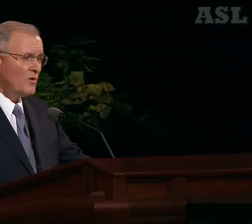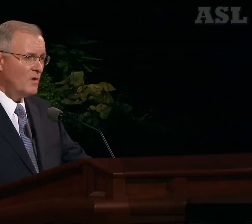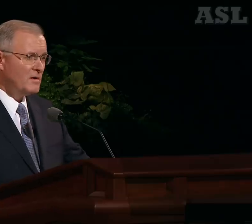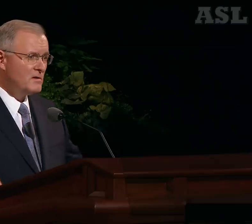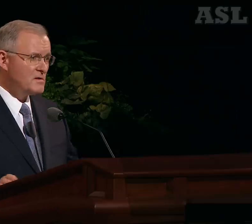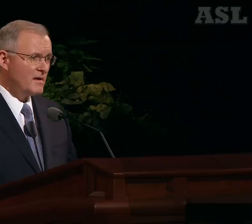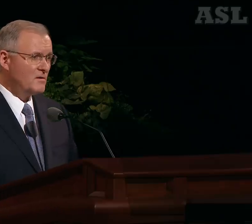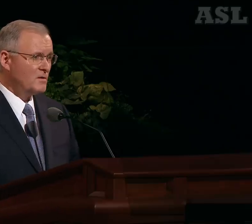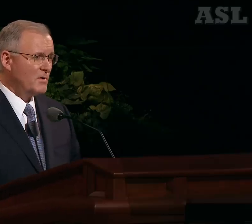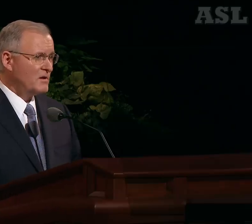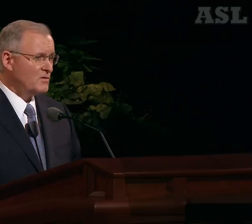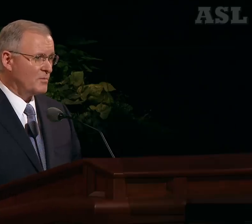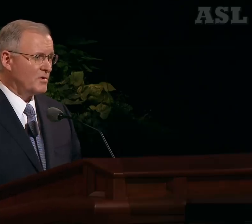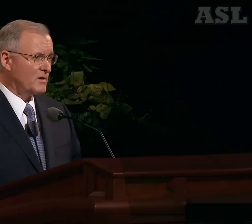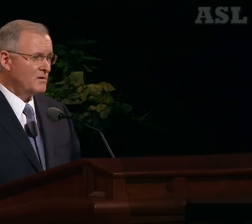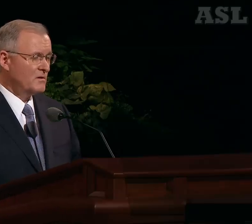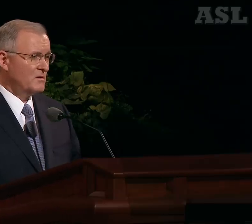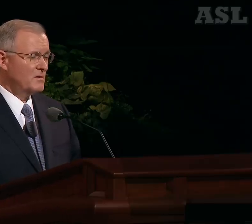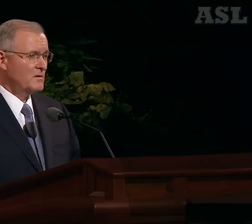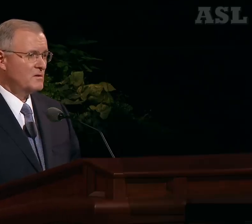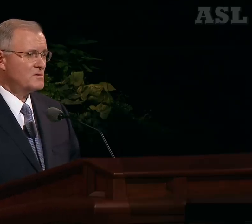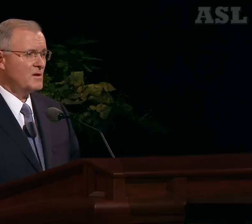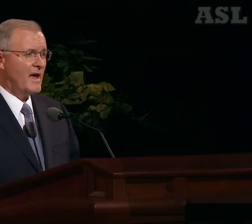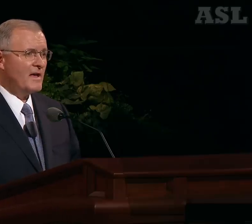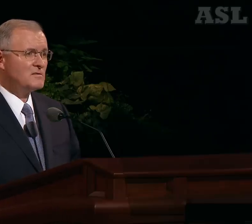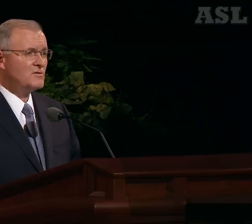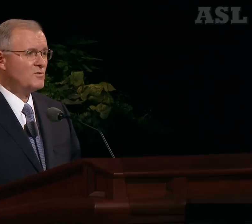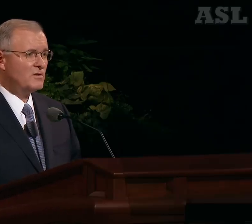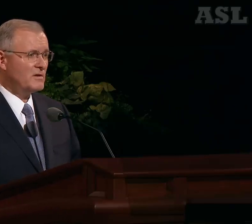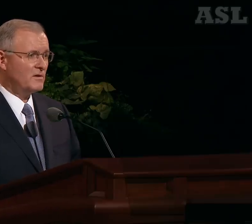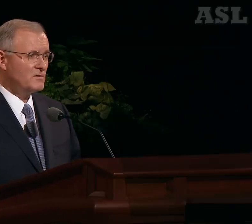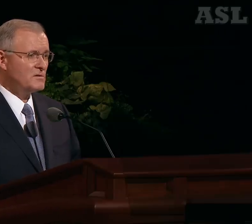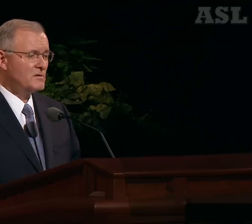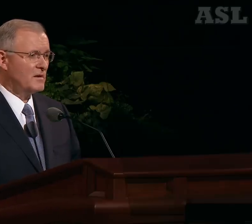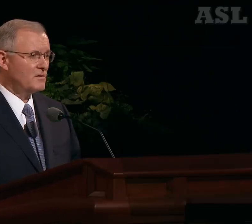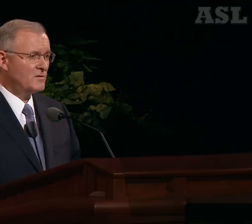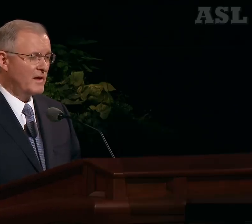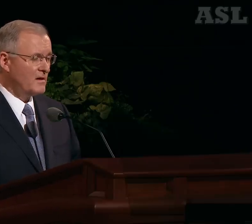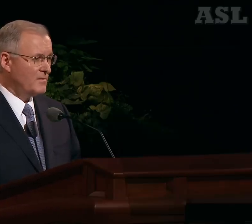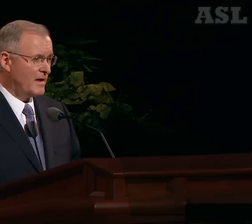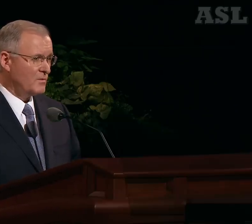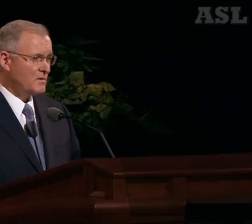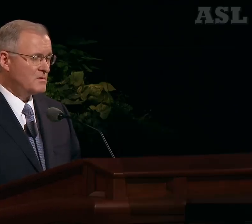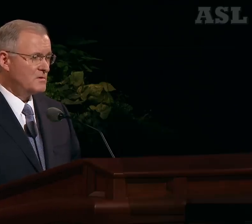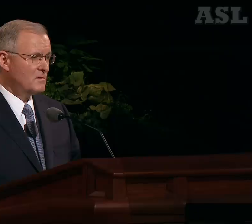GLORIOUS MESSAGE, AND BEFORE